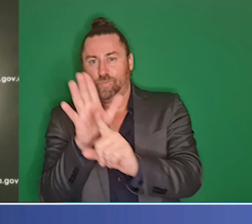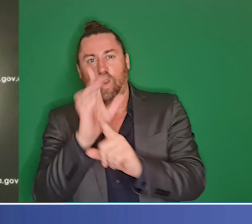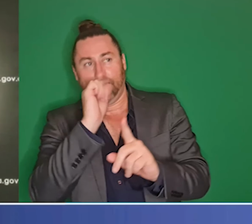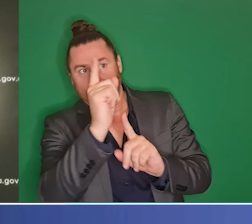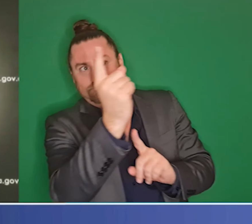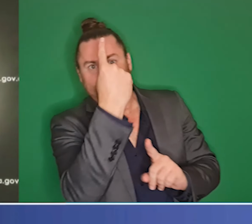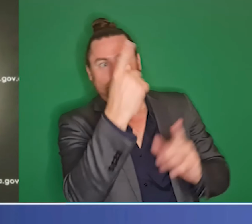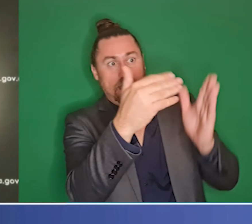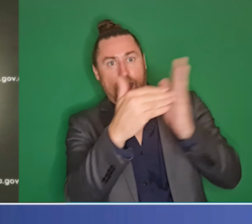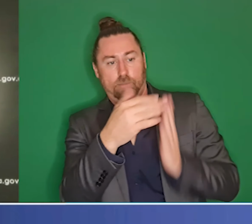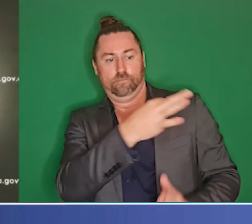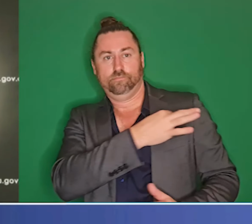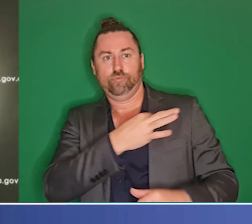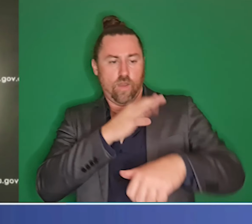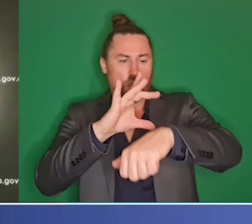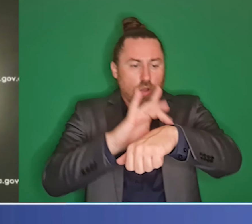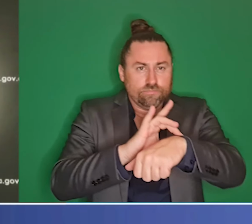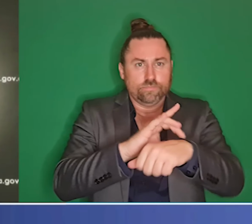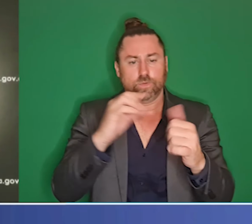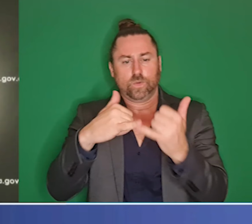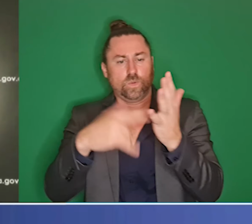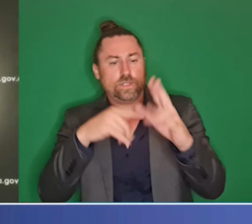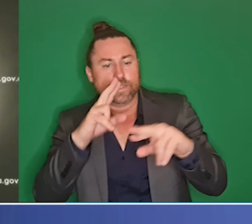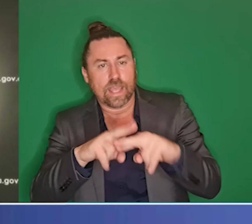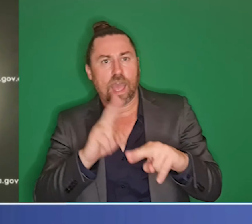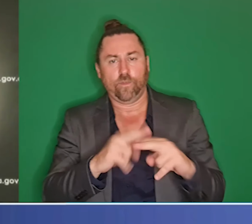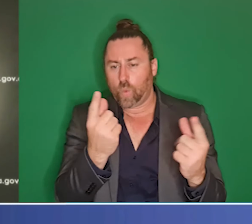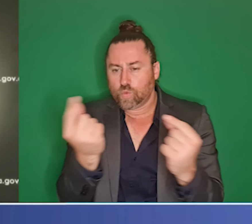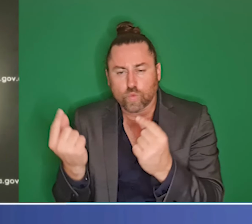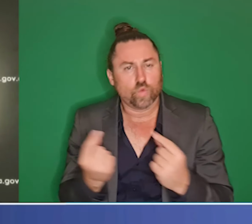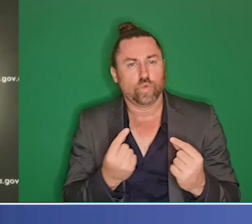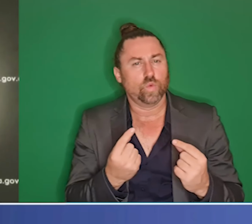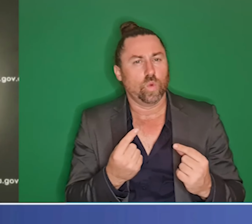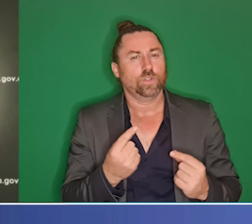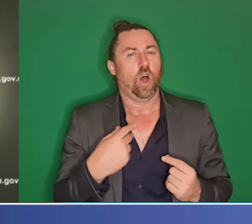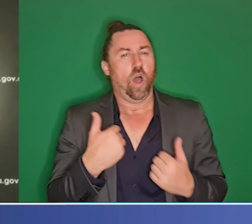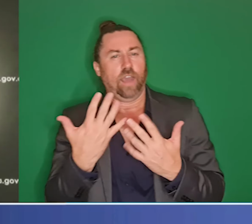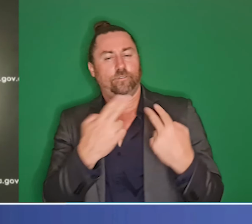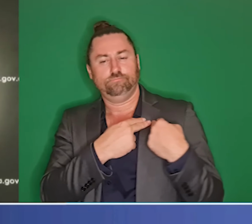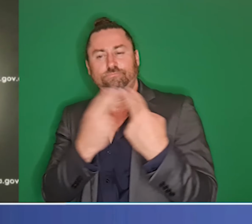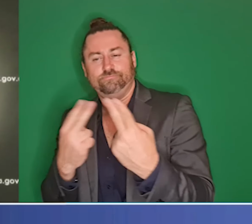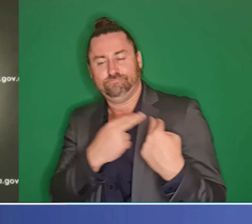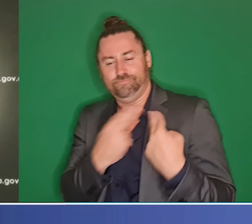and with the hospitals themselves, whether it's the large private hospital networks